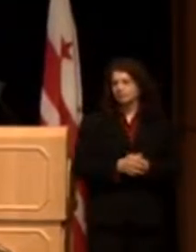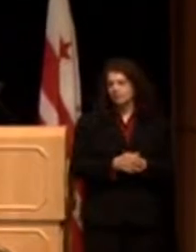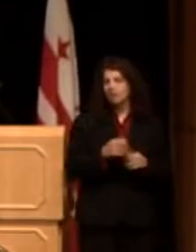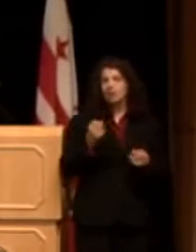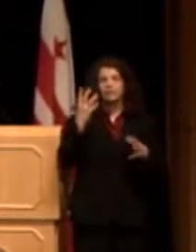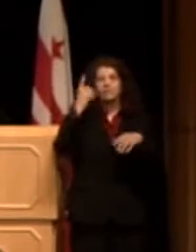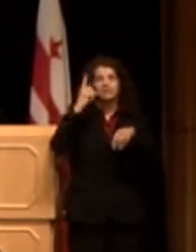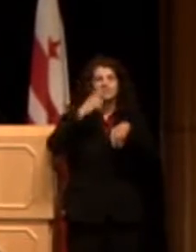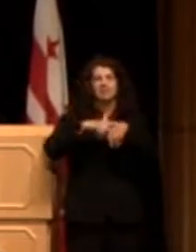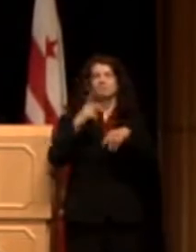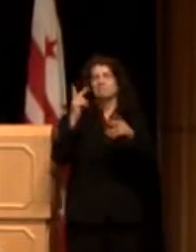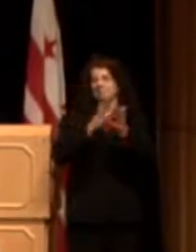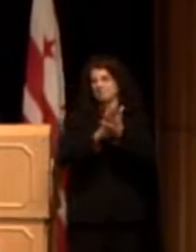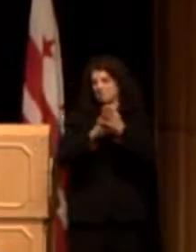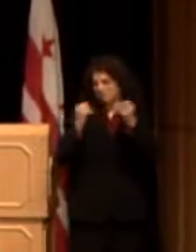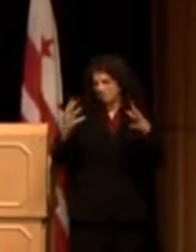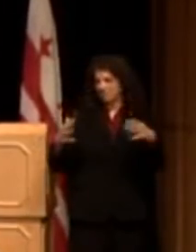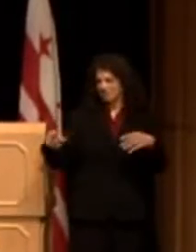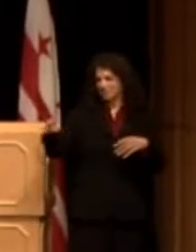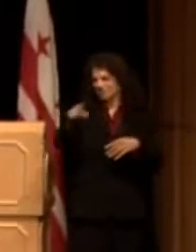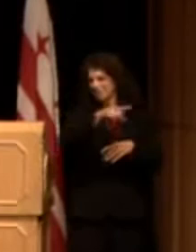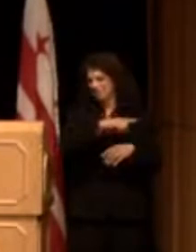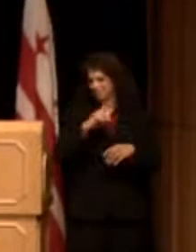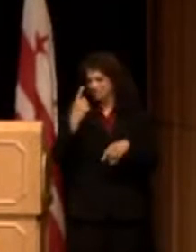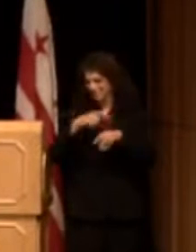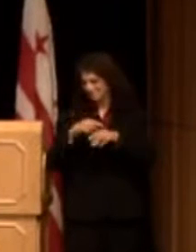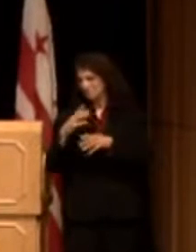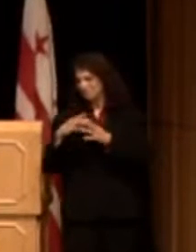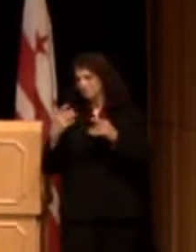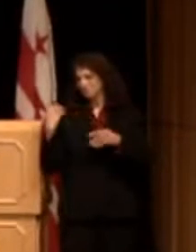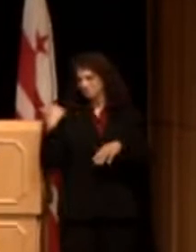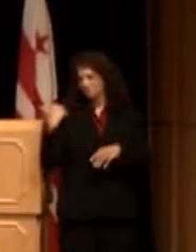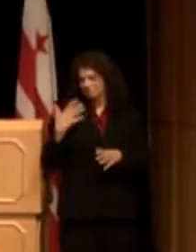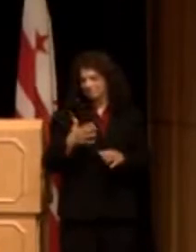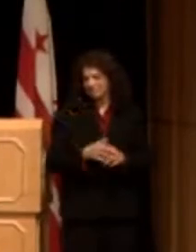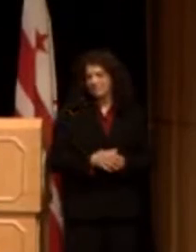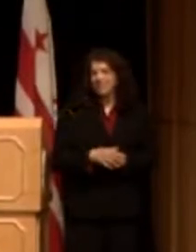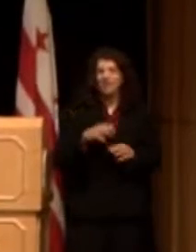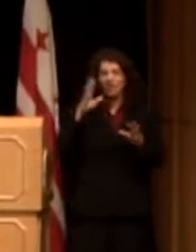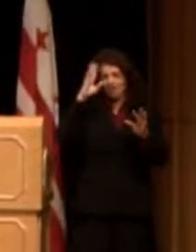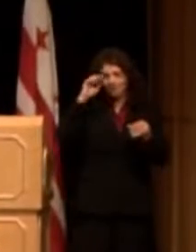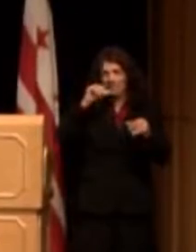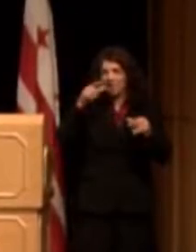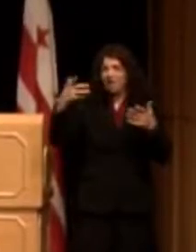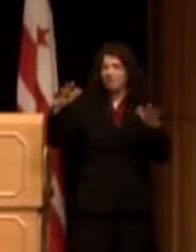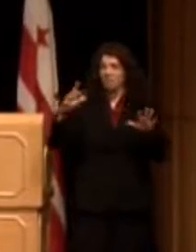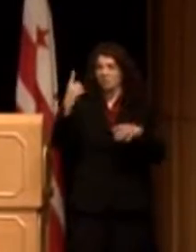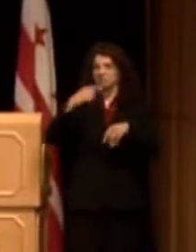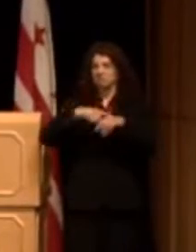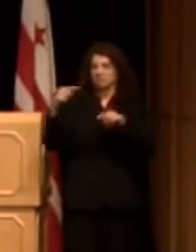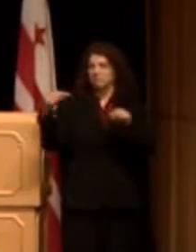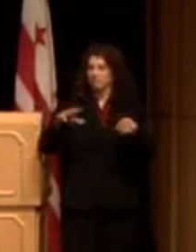IF IT IS YOUR FIRST TIME HOPEFULLY THIS WON'T BE YOUR LAST TIME. PART OF THE OPPORTUNITY THAT WE